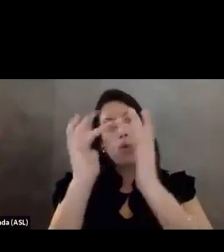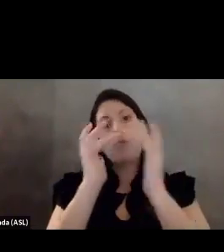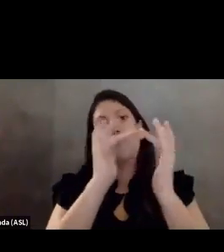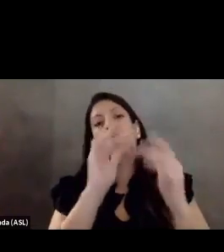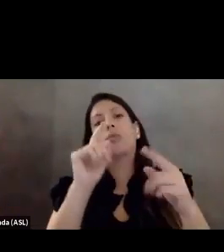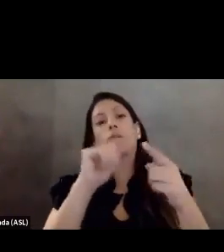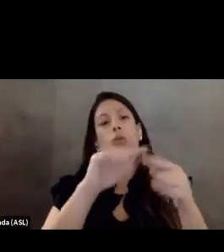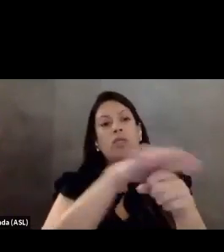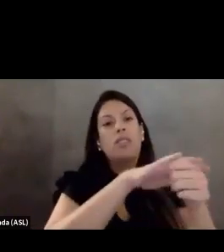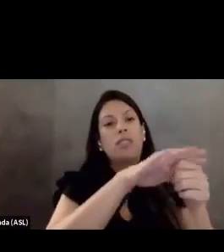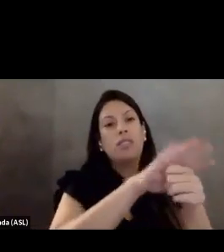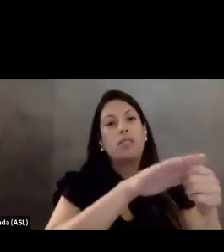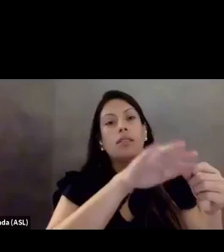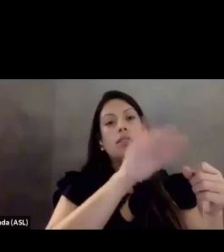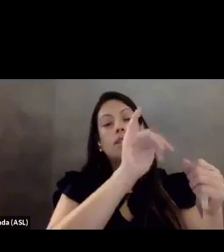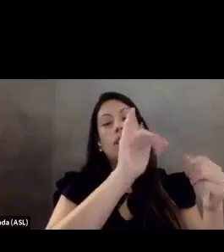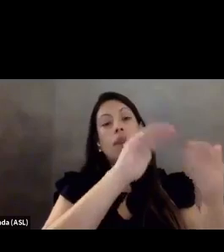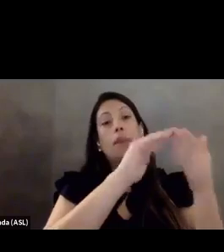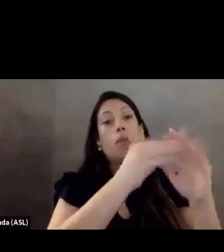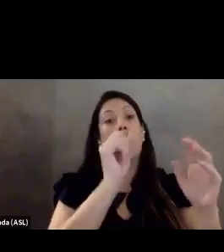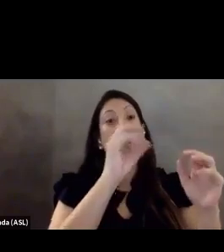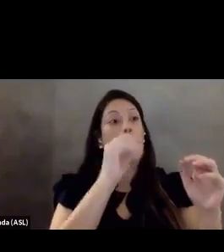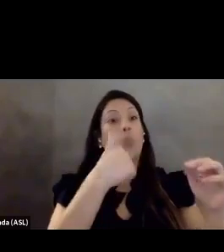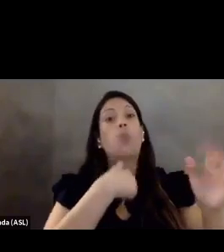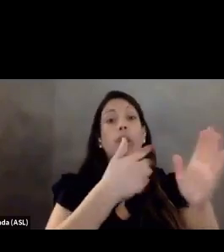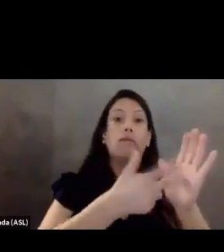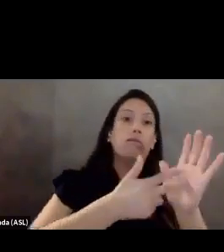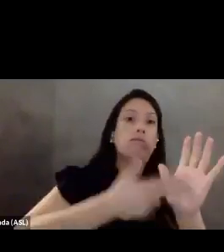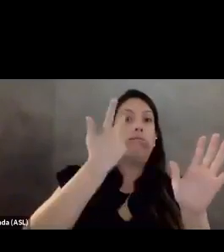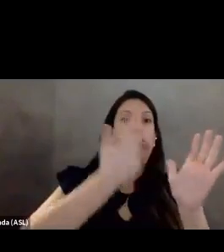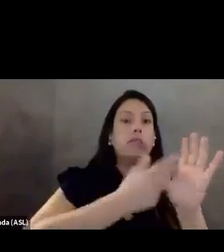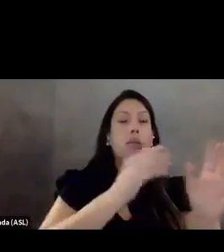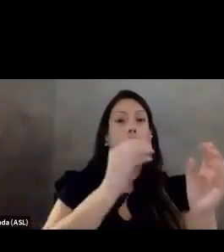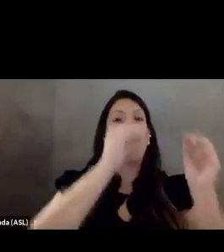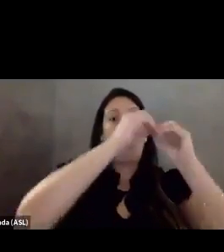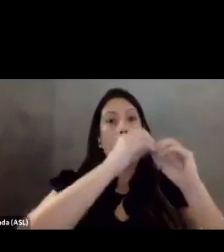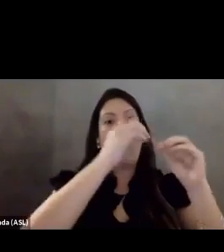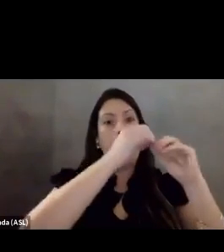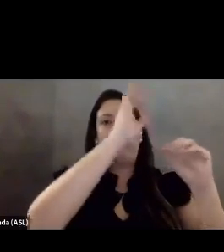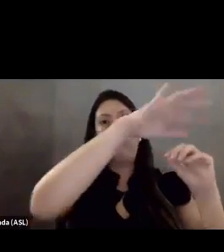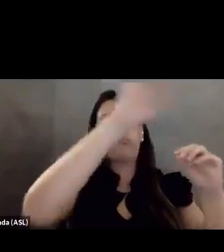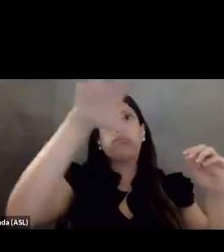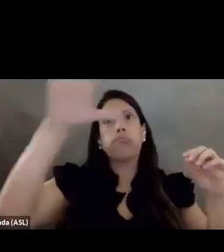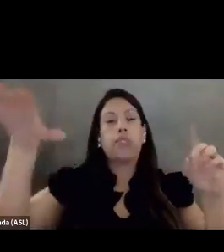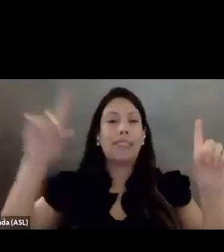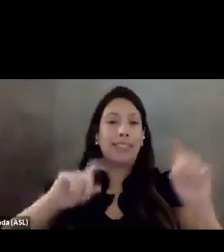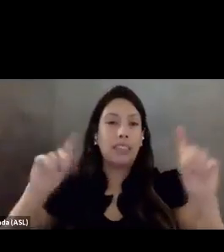we have quickly tripled testing in Sonoma County. Now we have 10 recurring testing locations